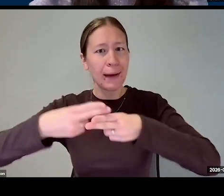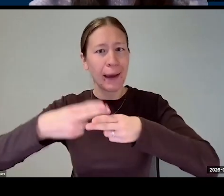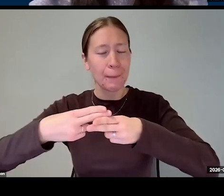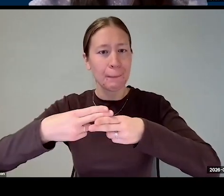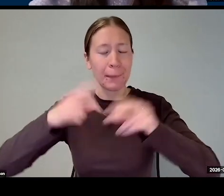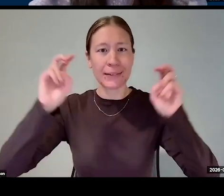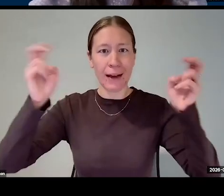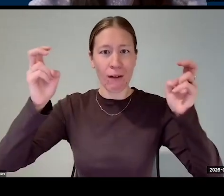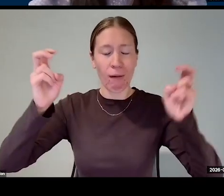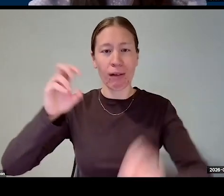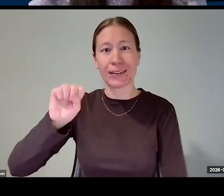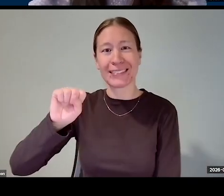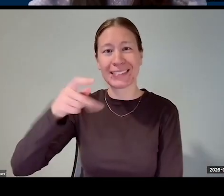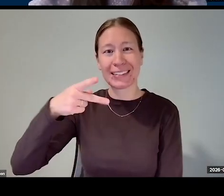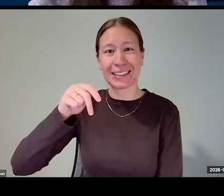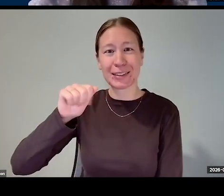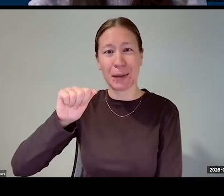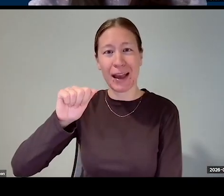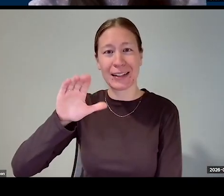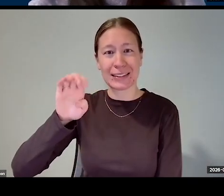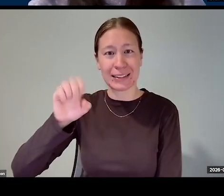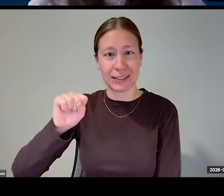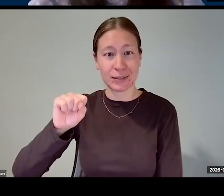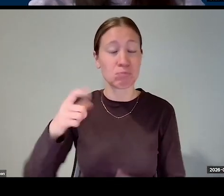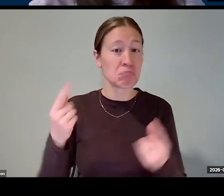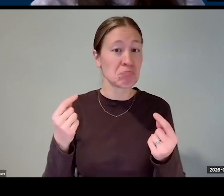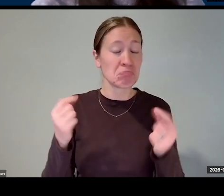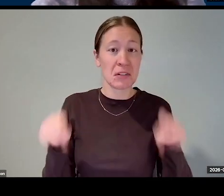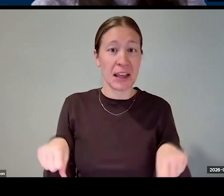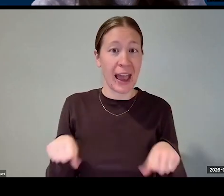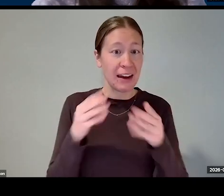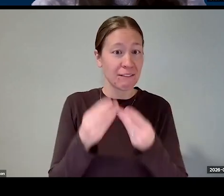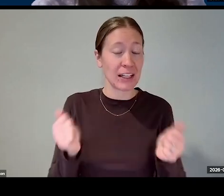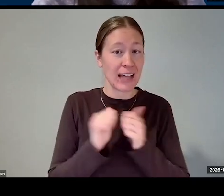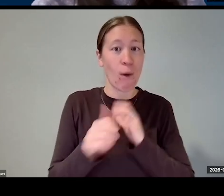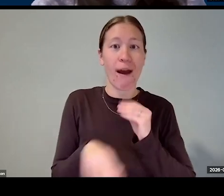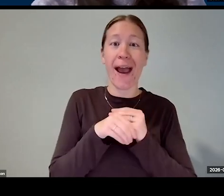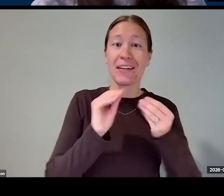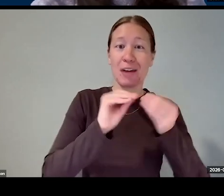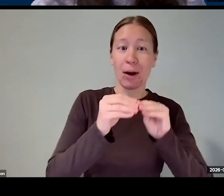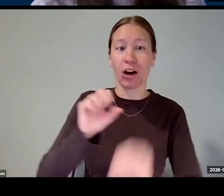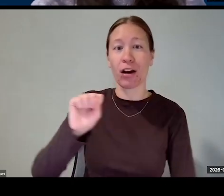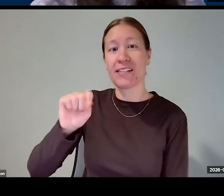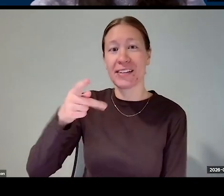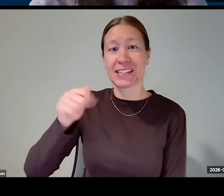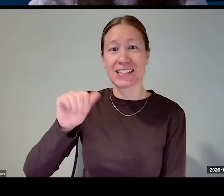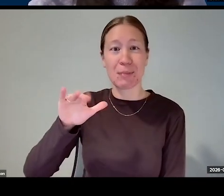One way to fix this is just to add a number. So you could have like spaces one of two